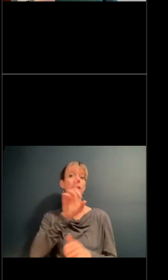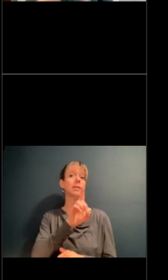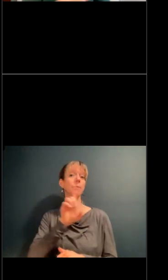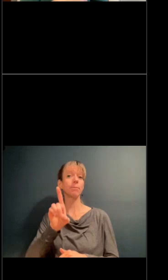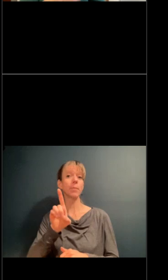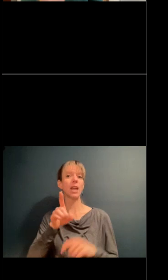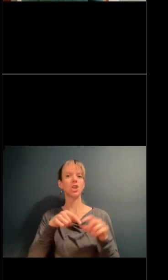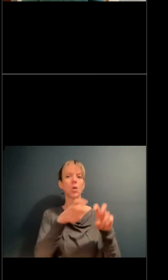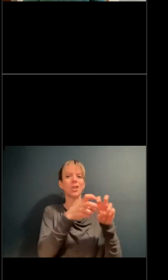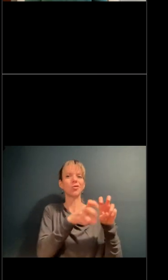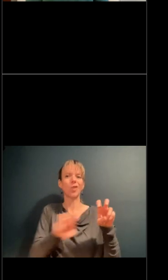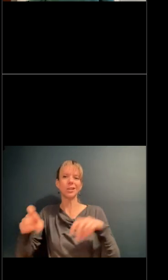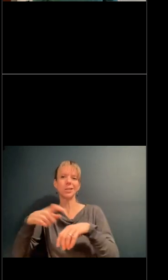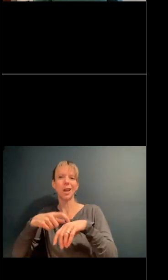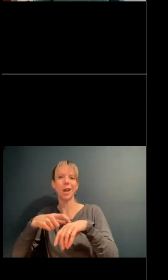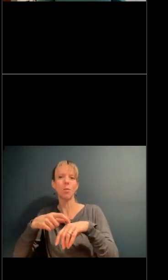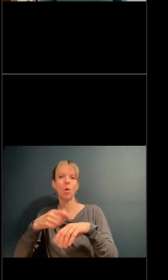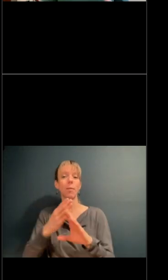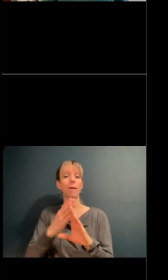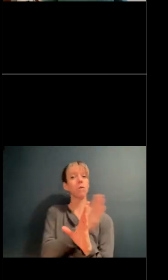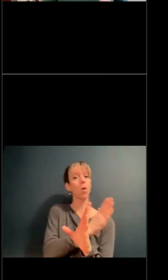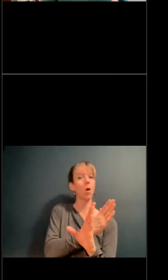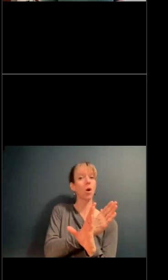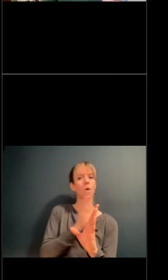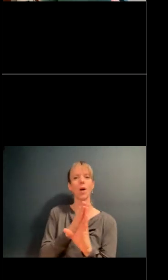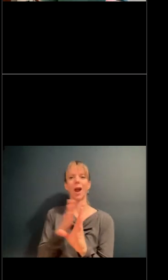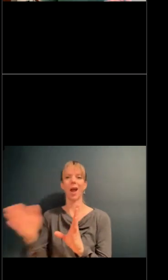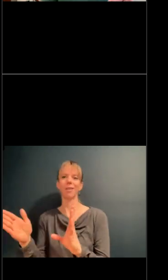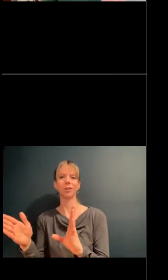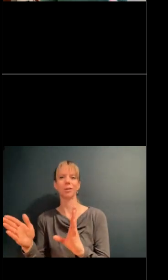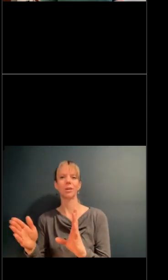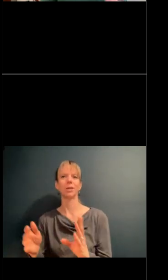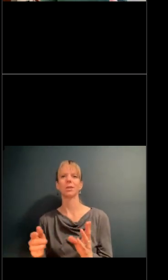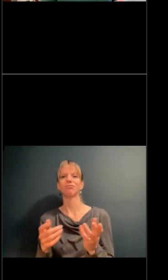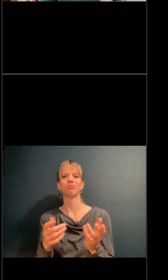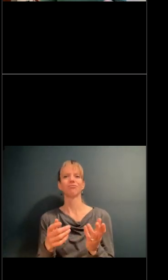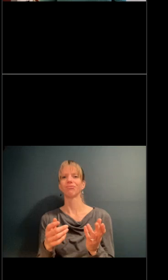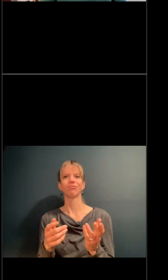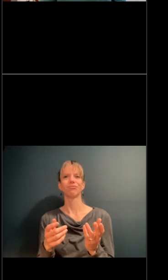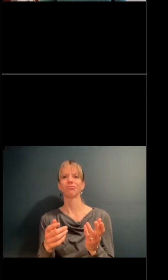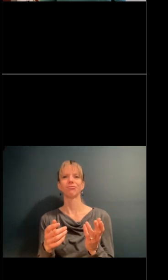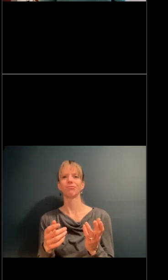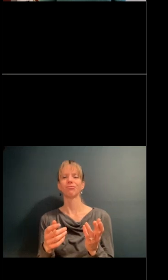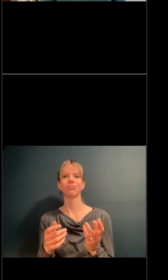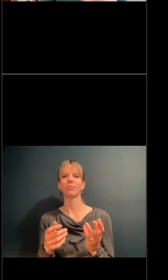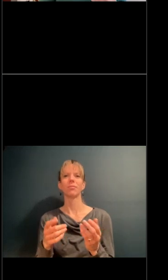or before or beyond, we don't really see a different number of names showing up.